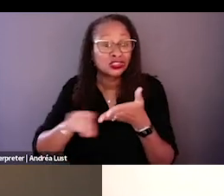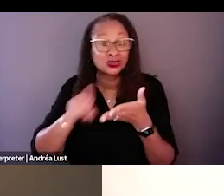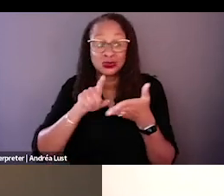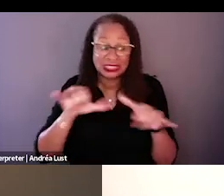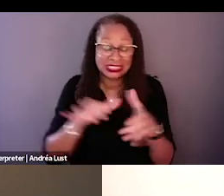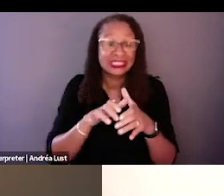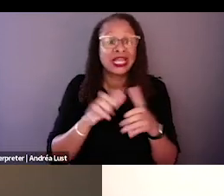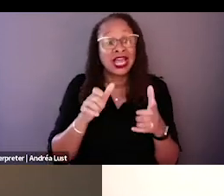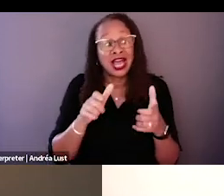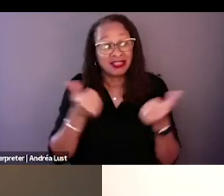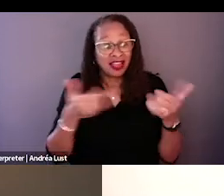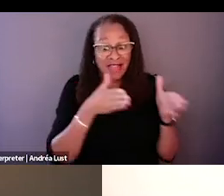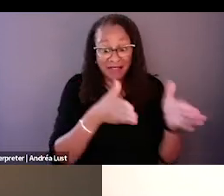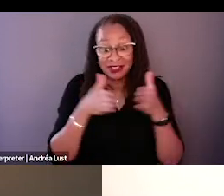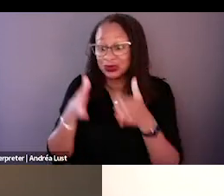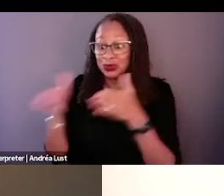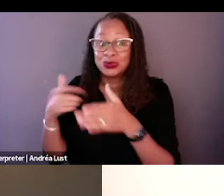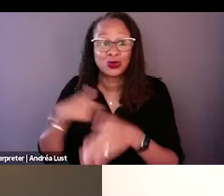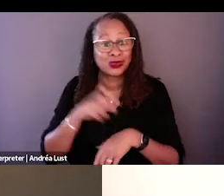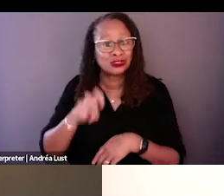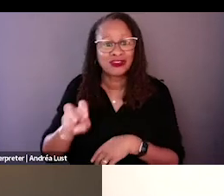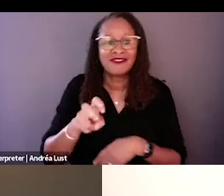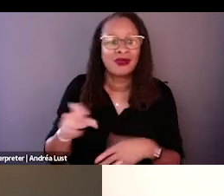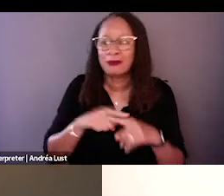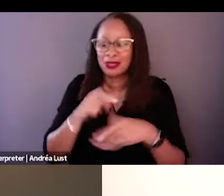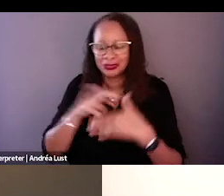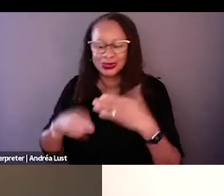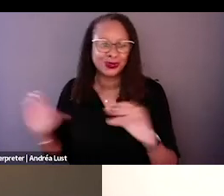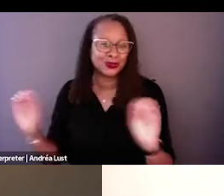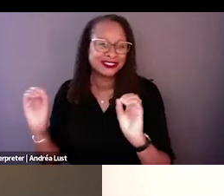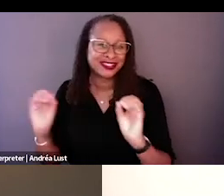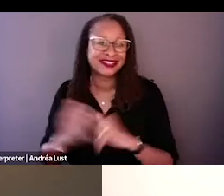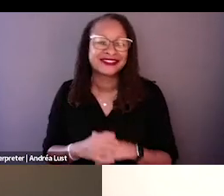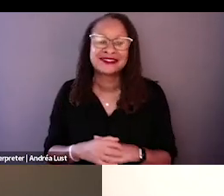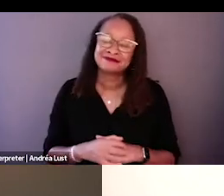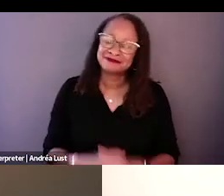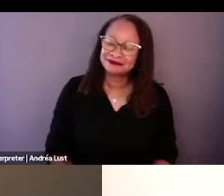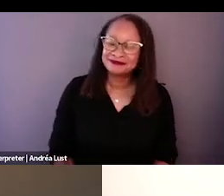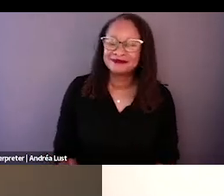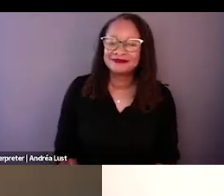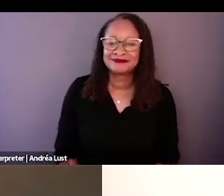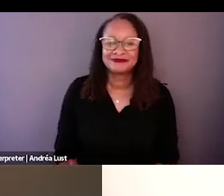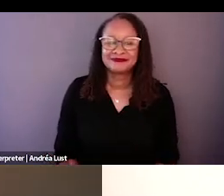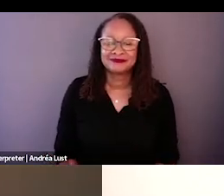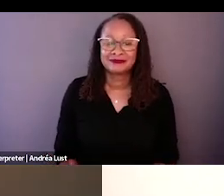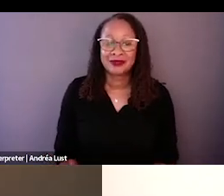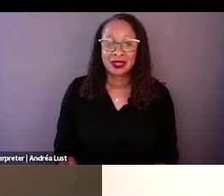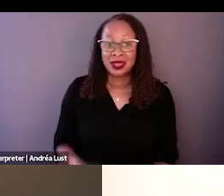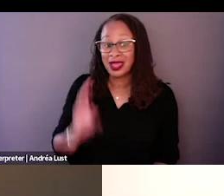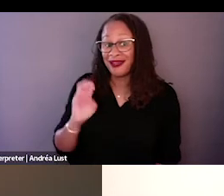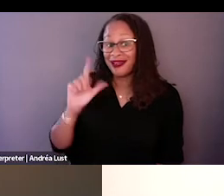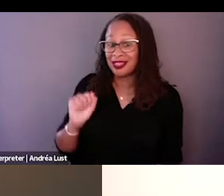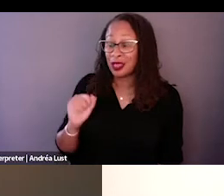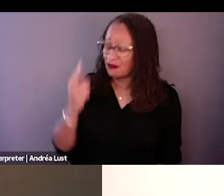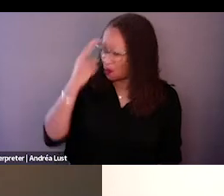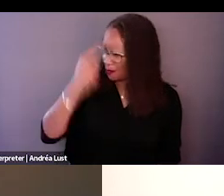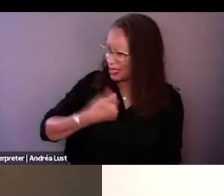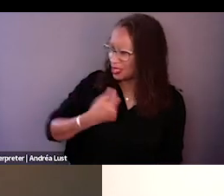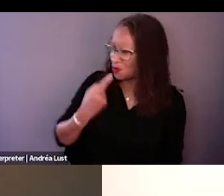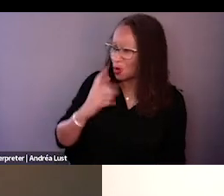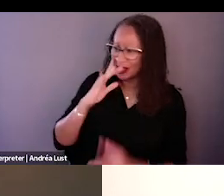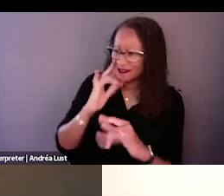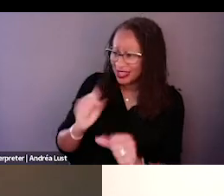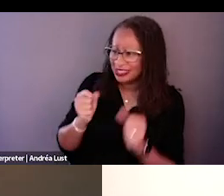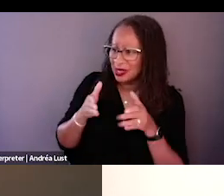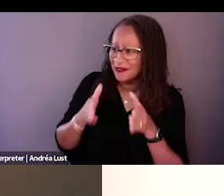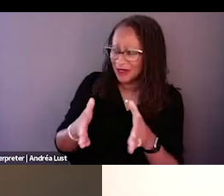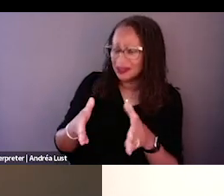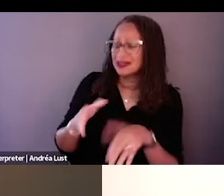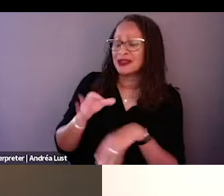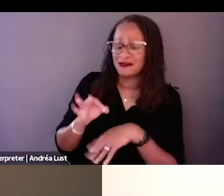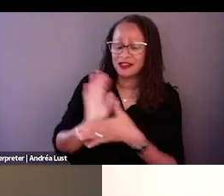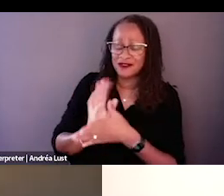The other, also important for me, strange was to find ways to not convey information so much, but